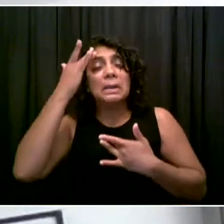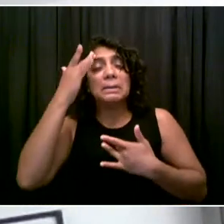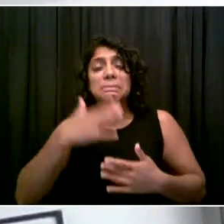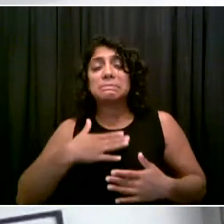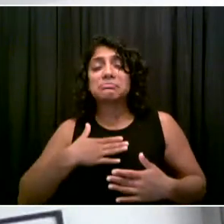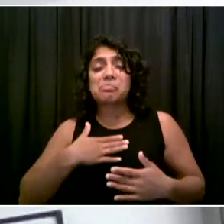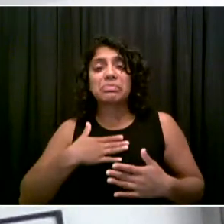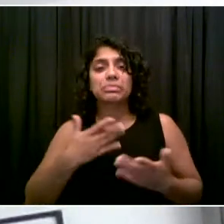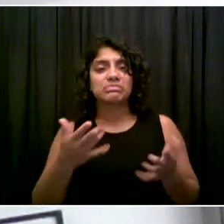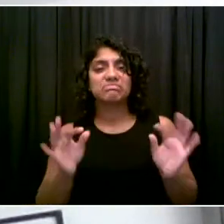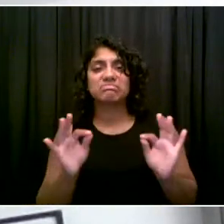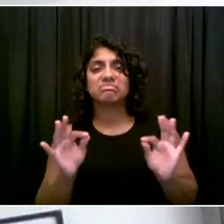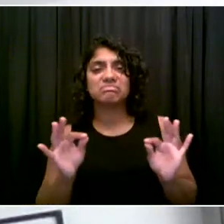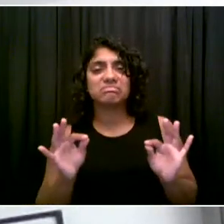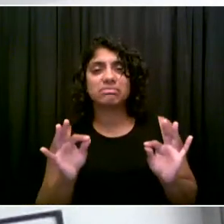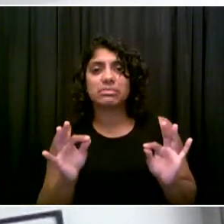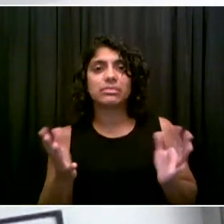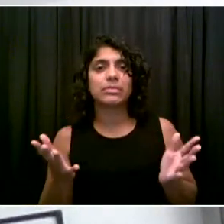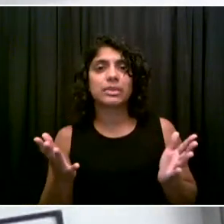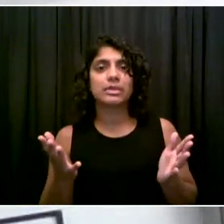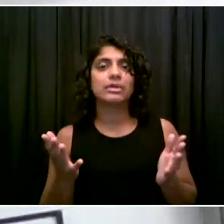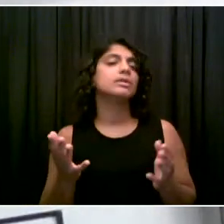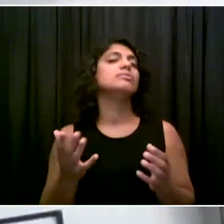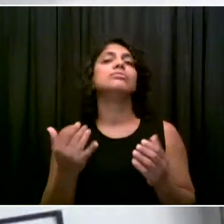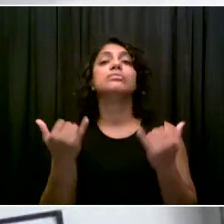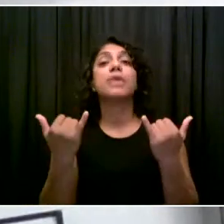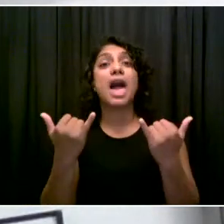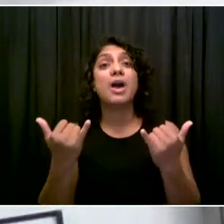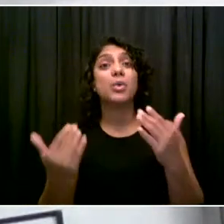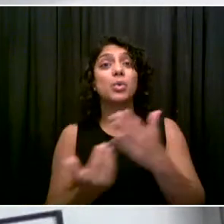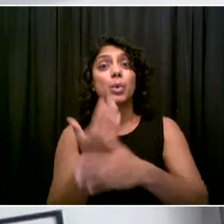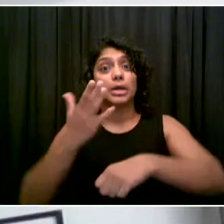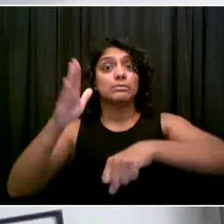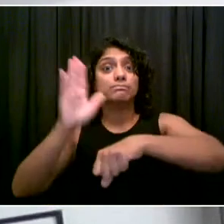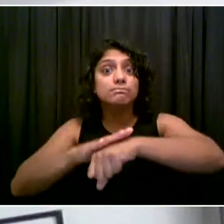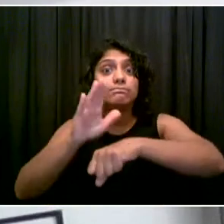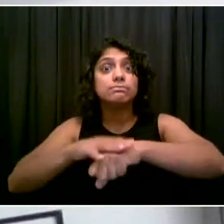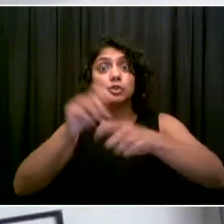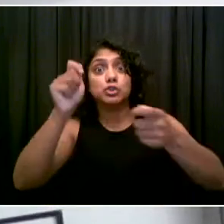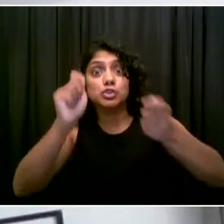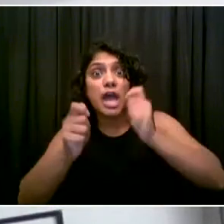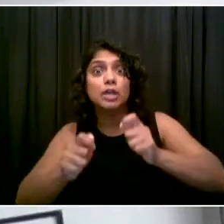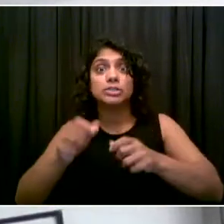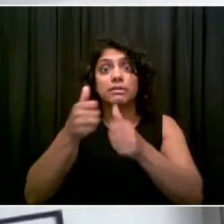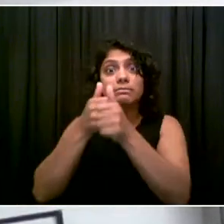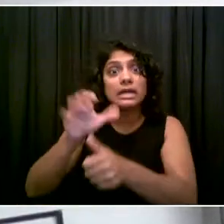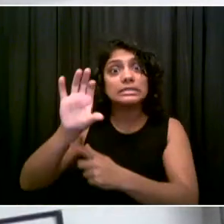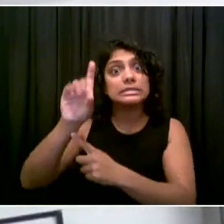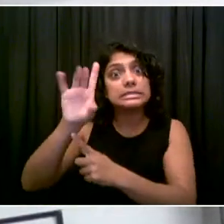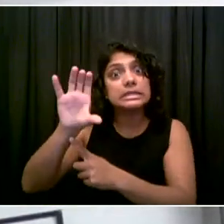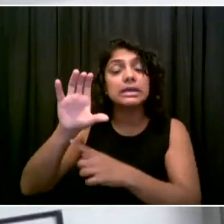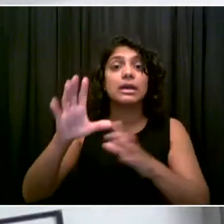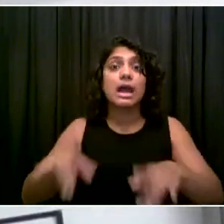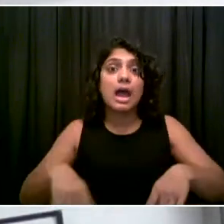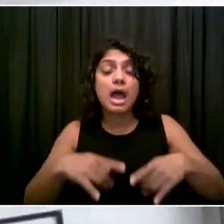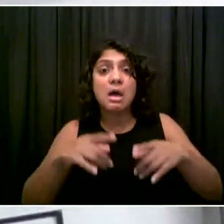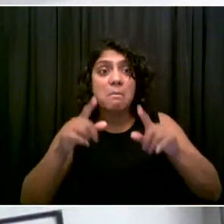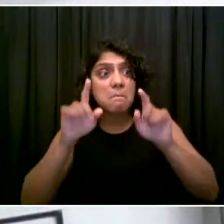POSES A GRTEAER RISK FOR THE UNVACCINATED. I DON'T SEE WE ARE GOING TO MAKE ANY